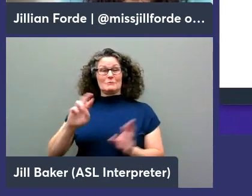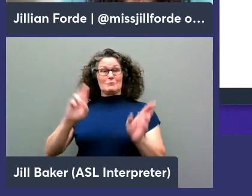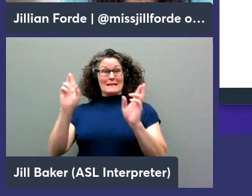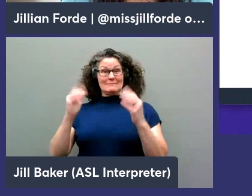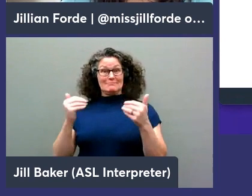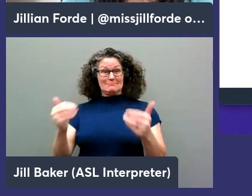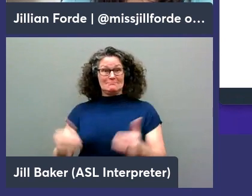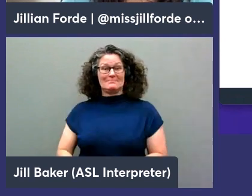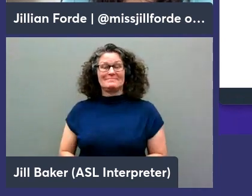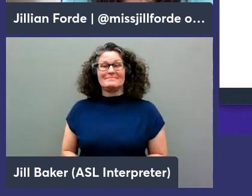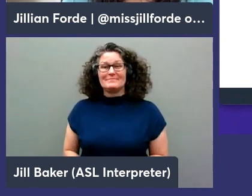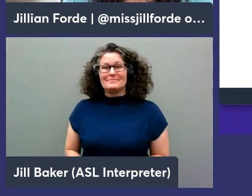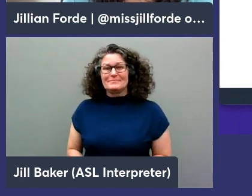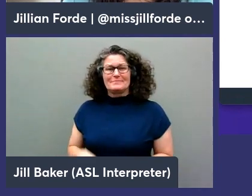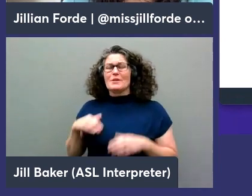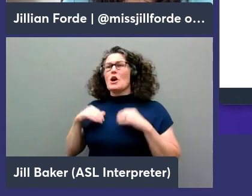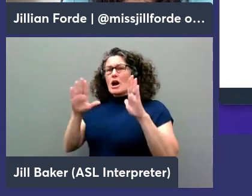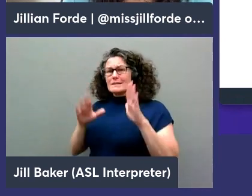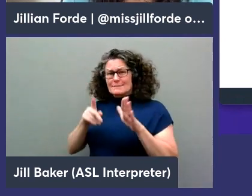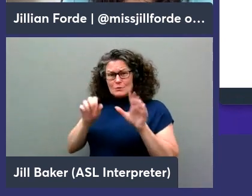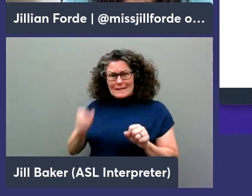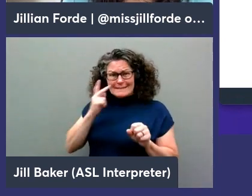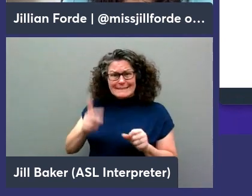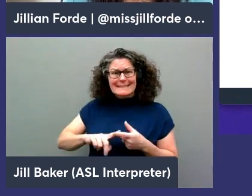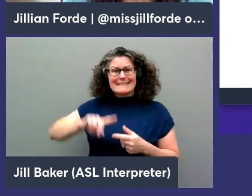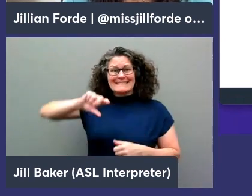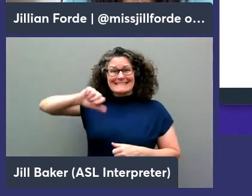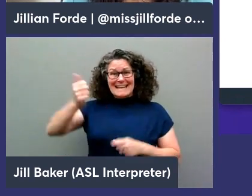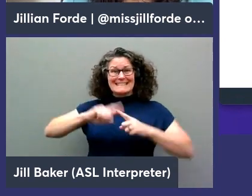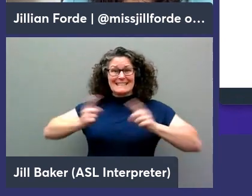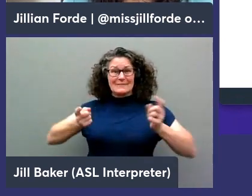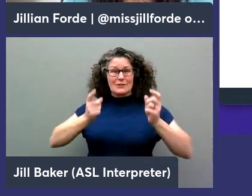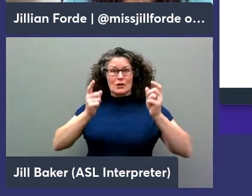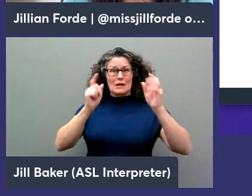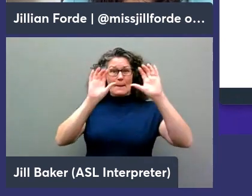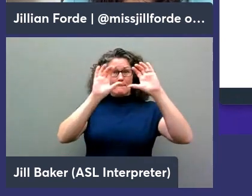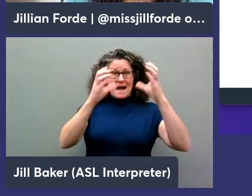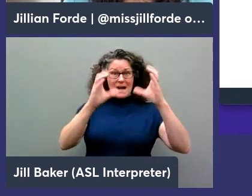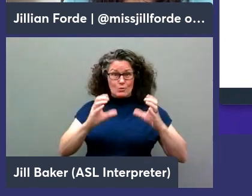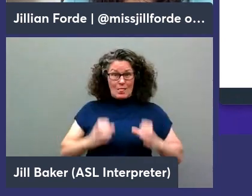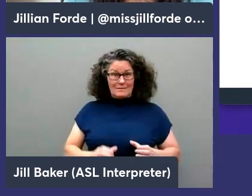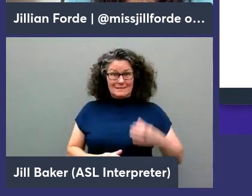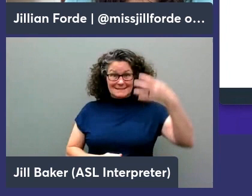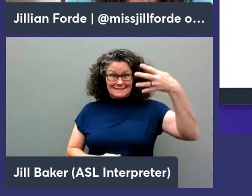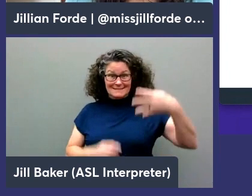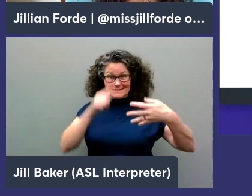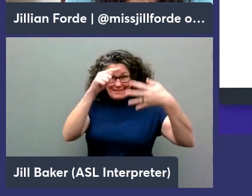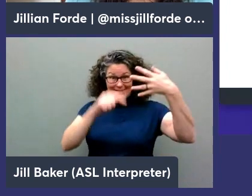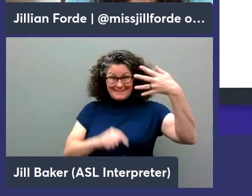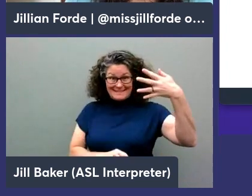So, you can see here that we've got 10 different modules. And we talk about different task patterns,